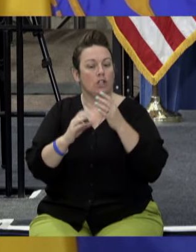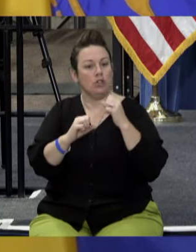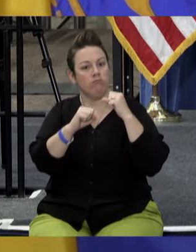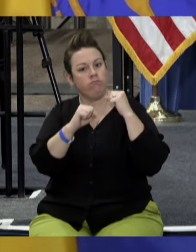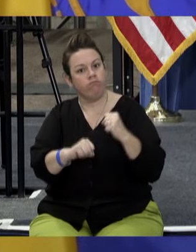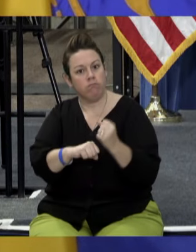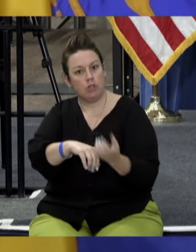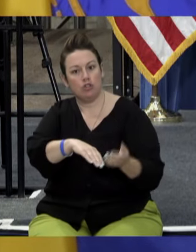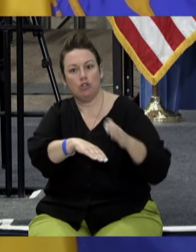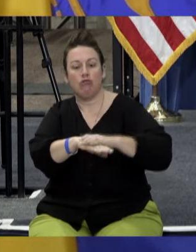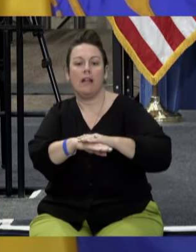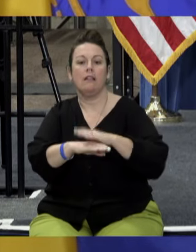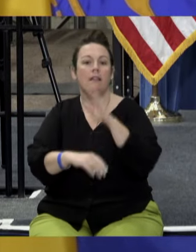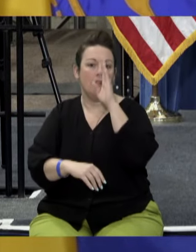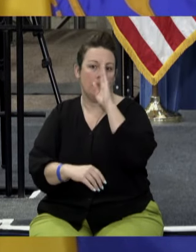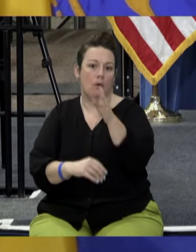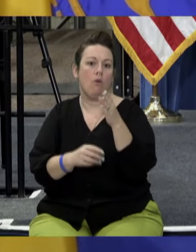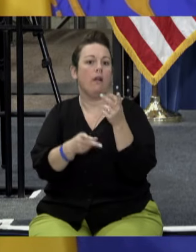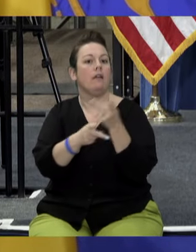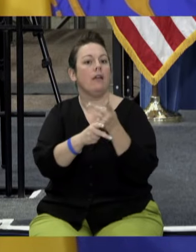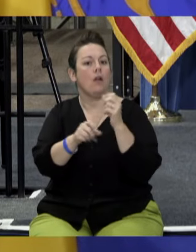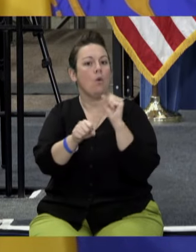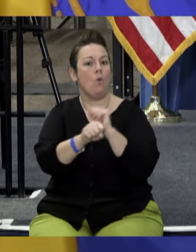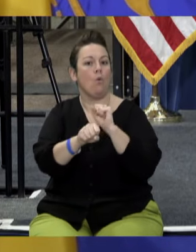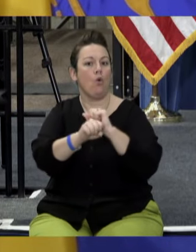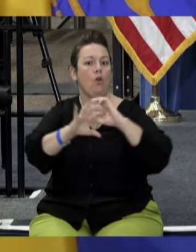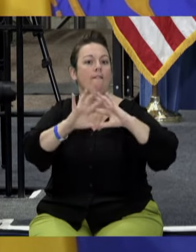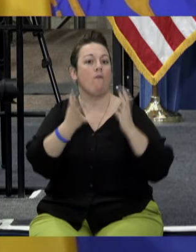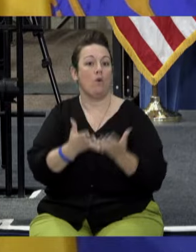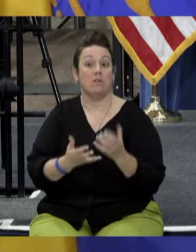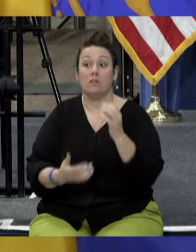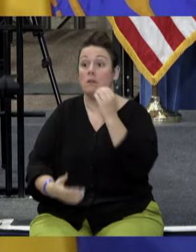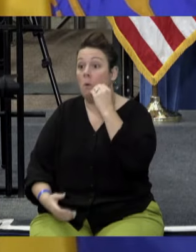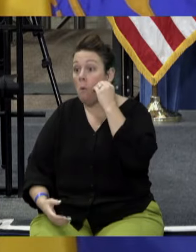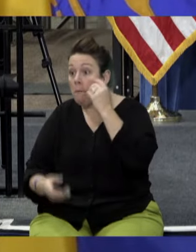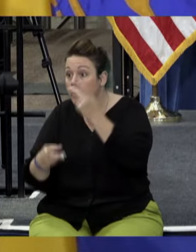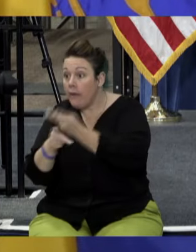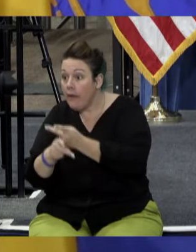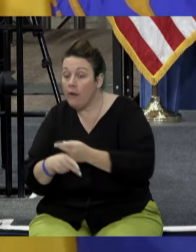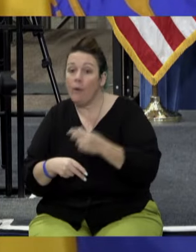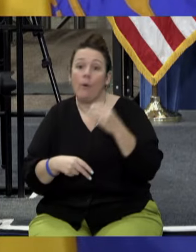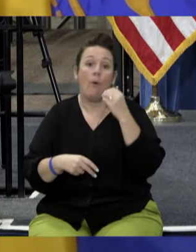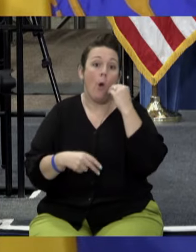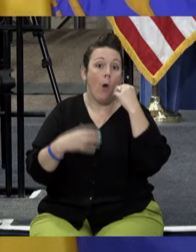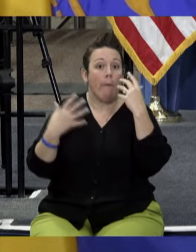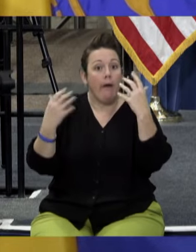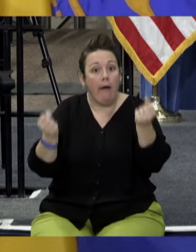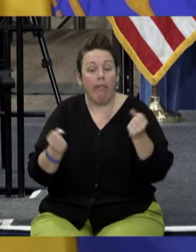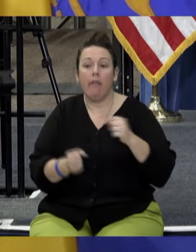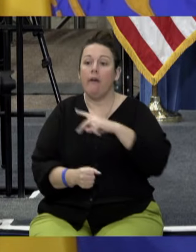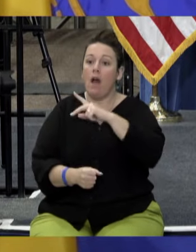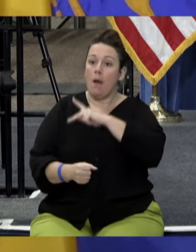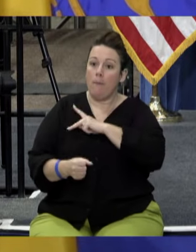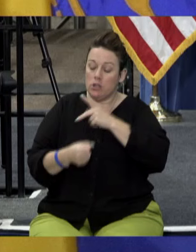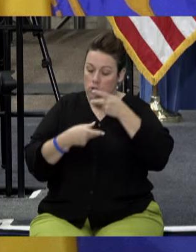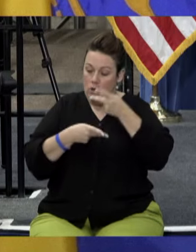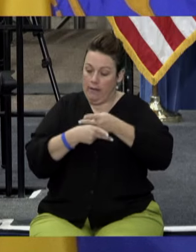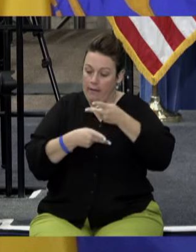the direct care workforce. That's home care, home health, personal care, nursing aids,